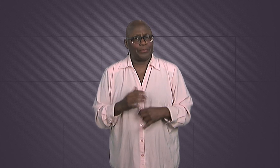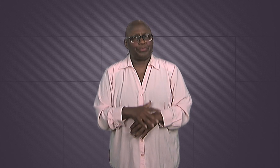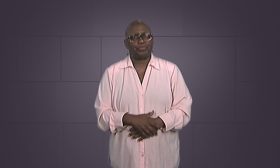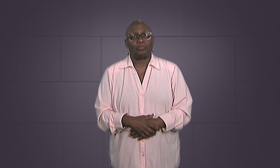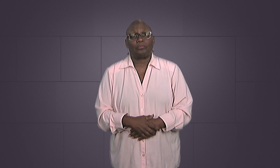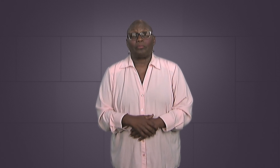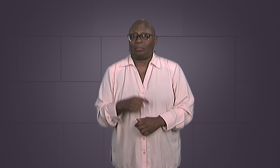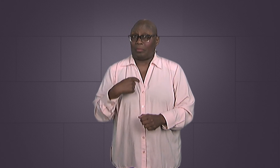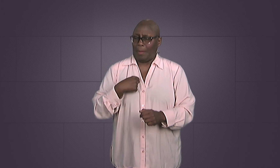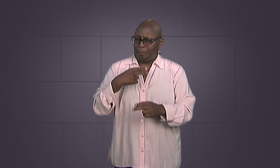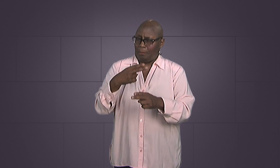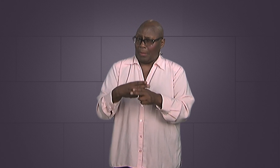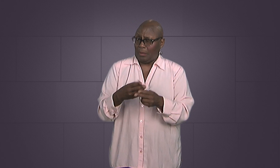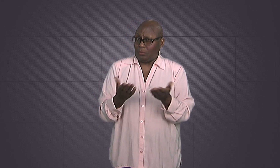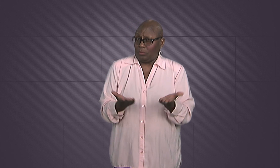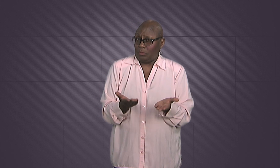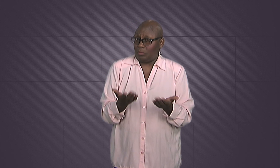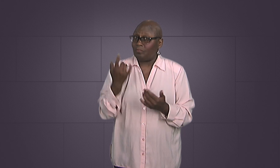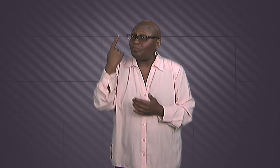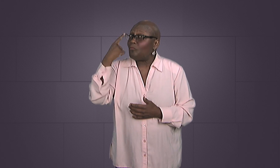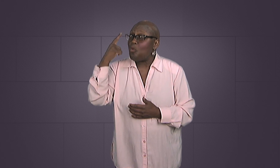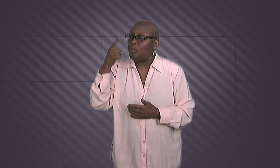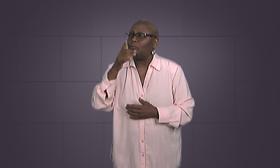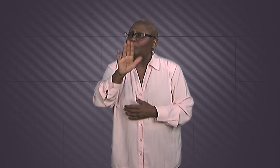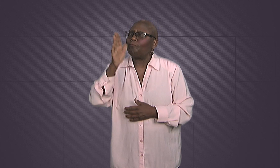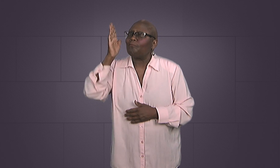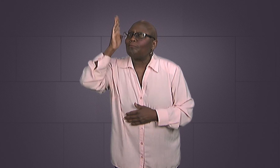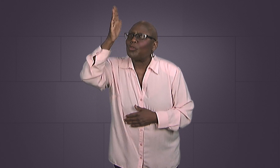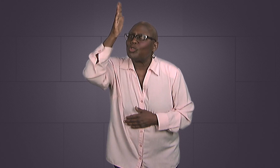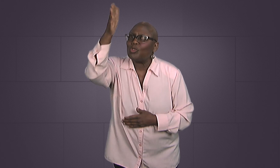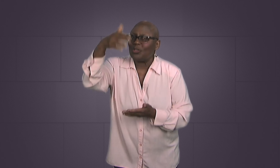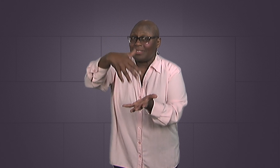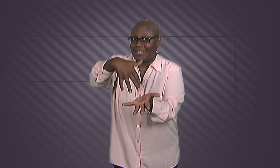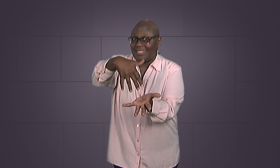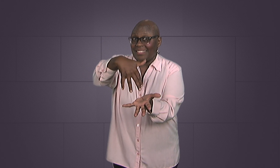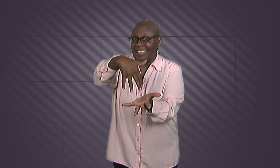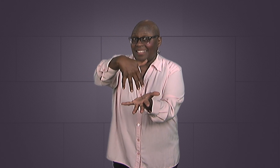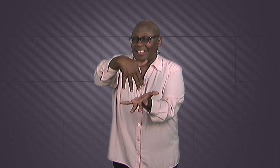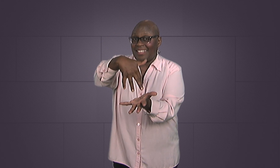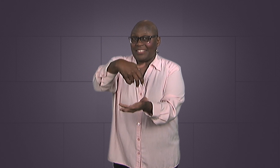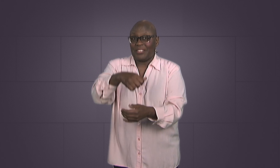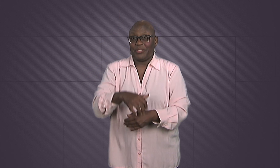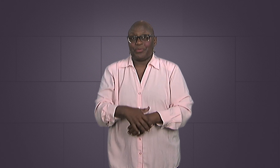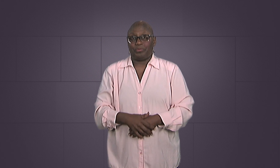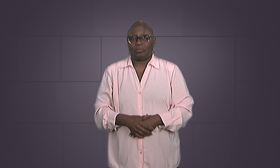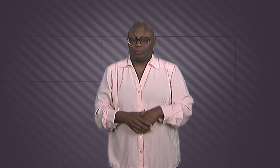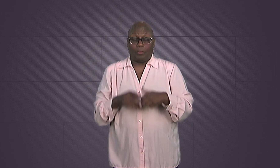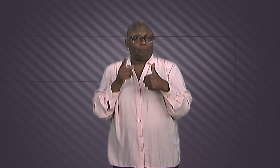I mention them here for your future study.